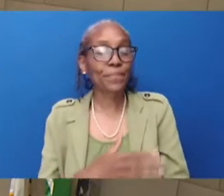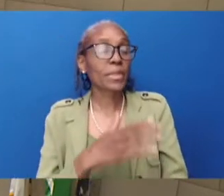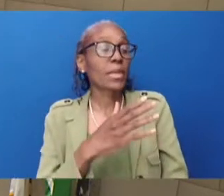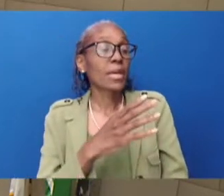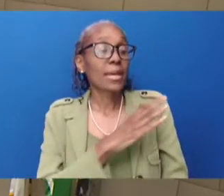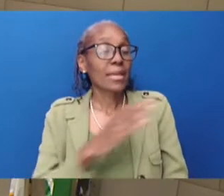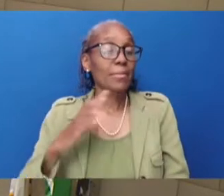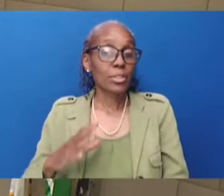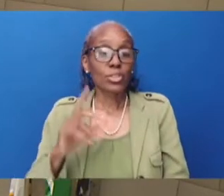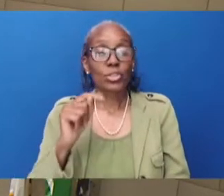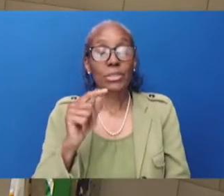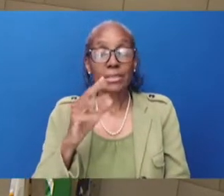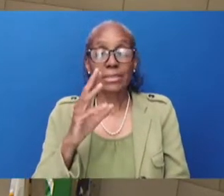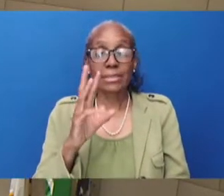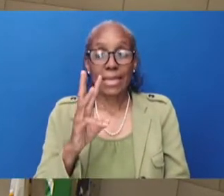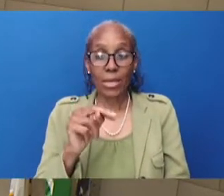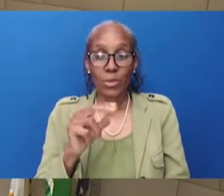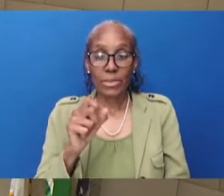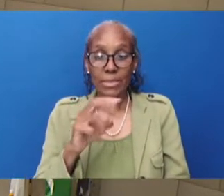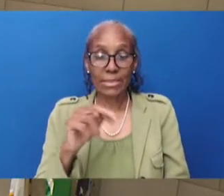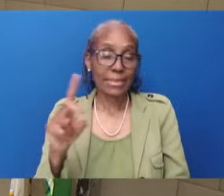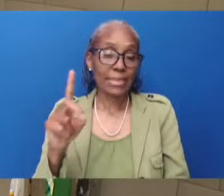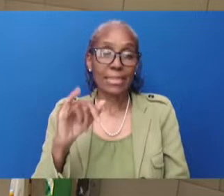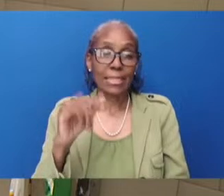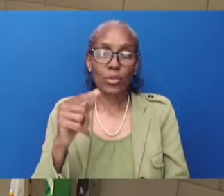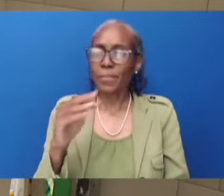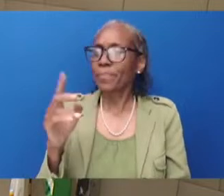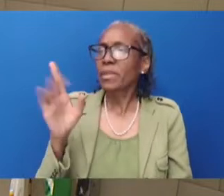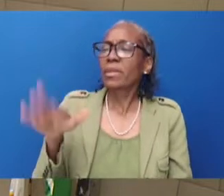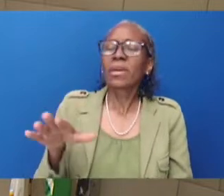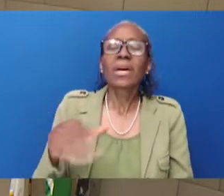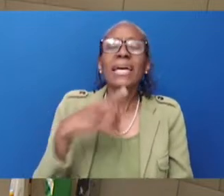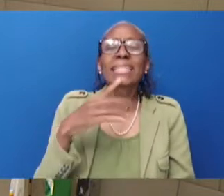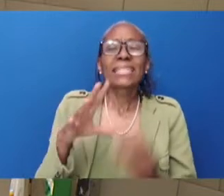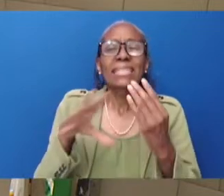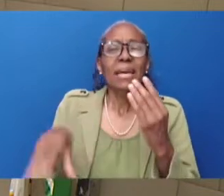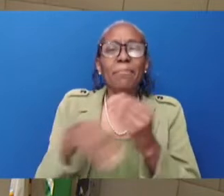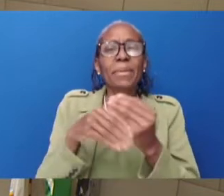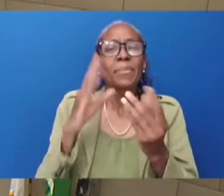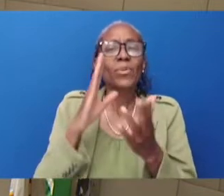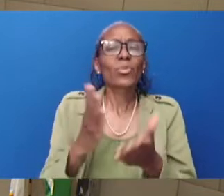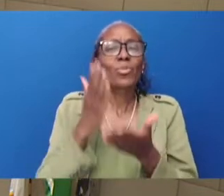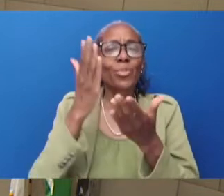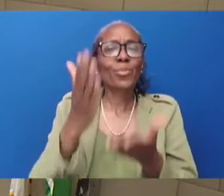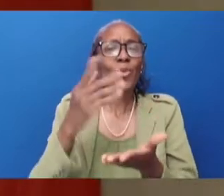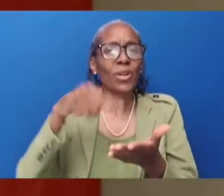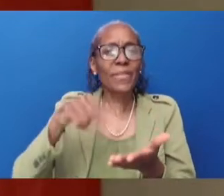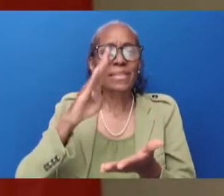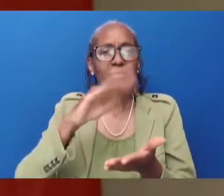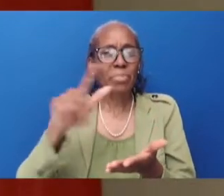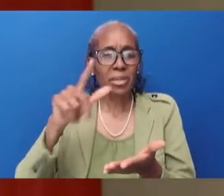ARE SHINING. THANK YOU. COMMISSIONER TOWNSEND-INGRAM.